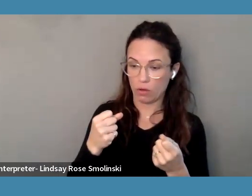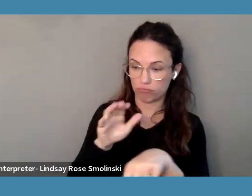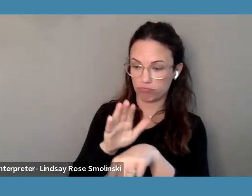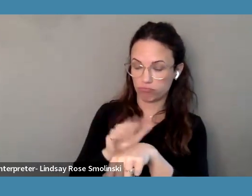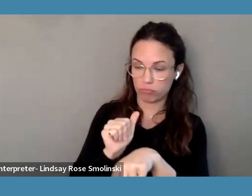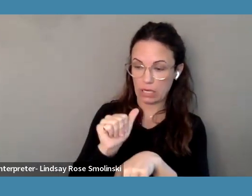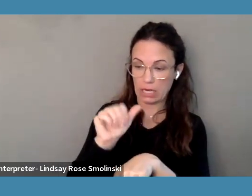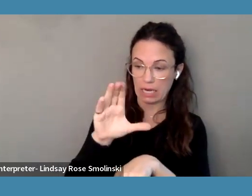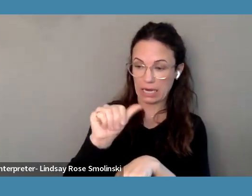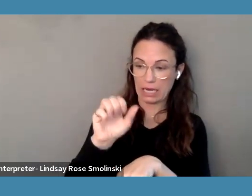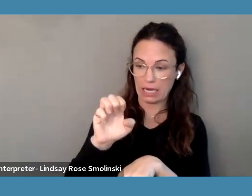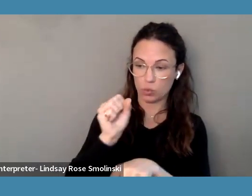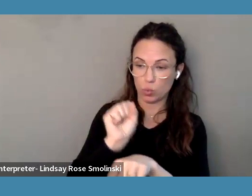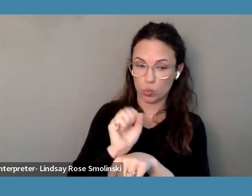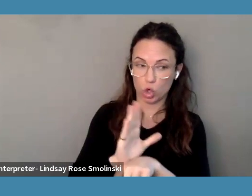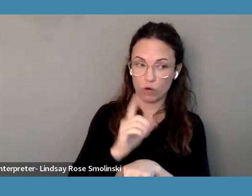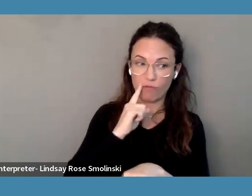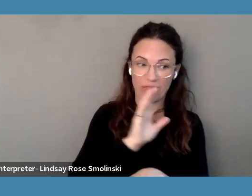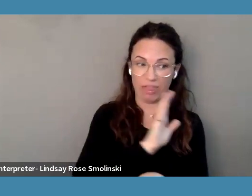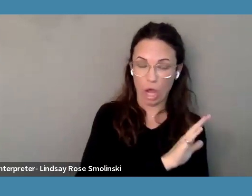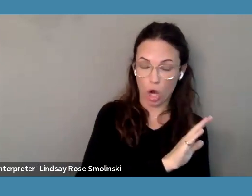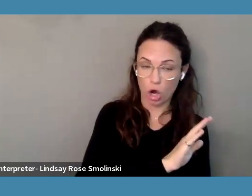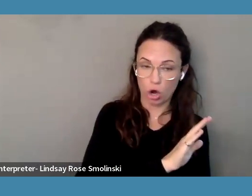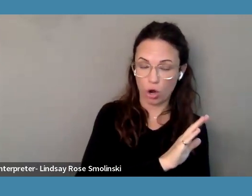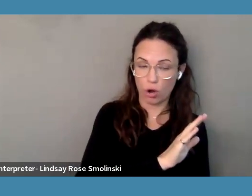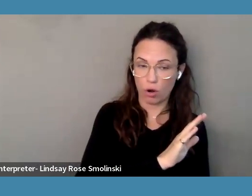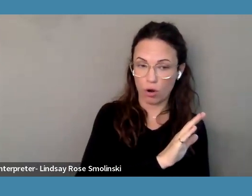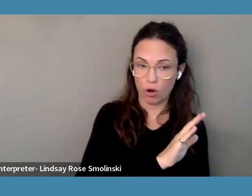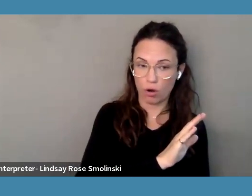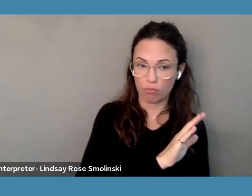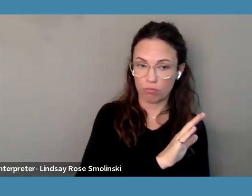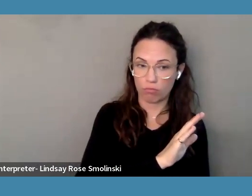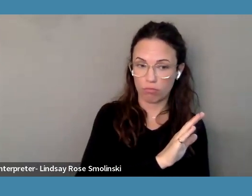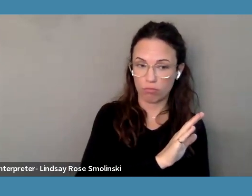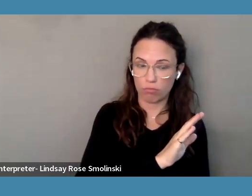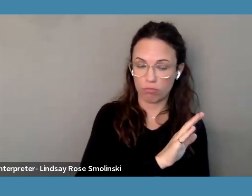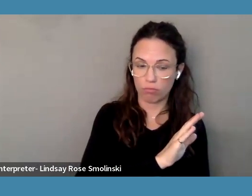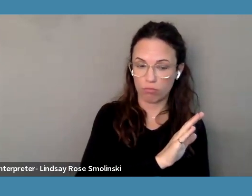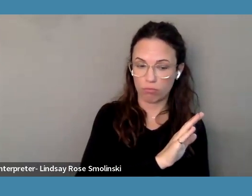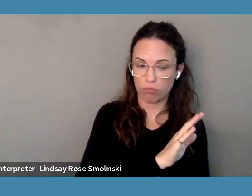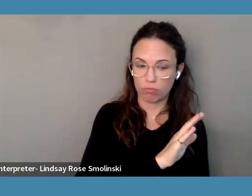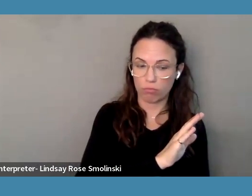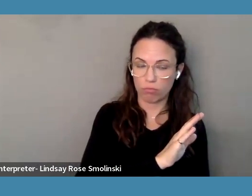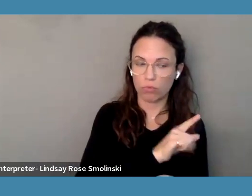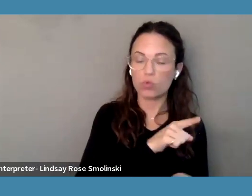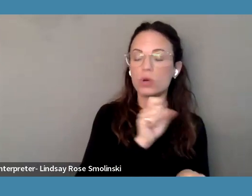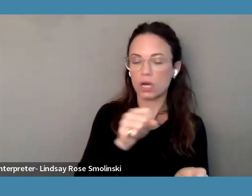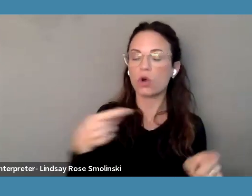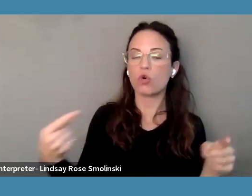in their case in chief, then you can cross-examine them.